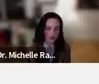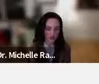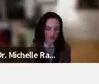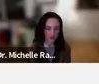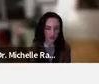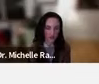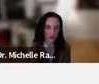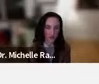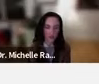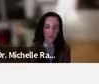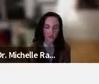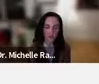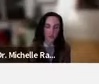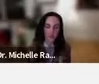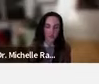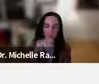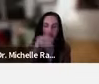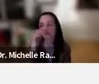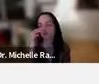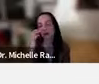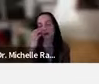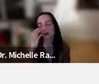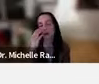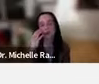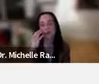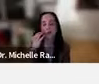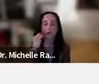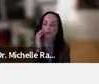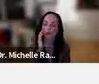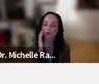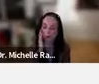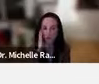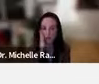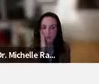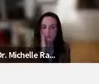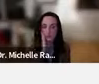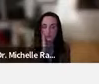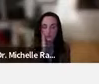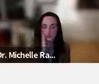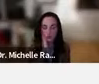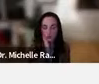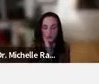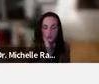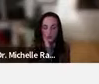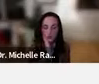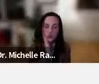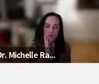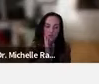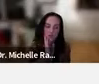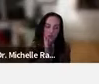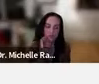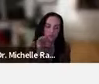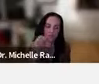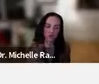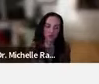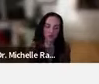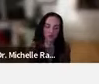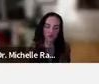19 are significantly. reduce reduced, if you reduced, if you are vaccinated, and reduced, if you are vaccinated, nice. um, you know